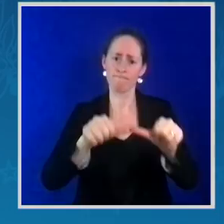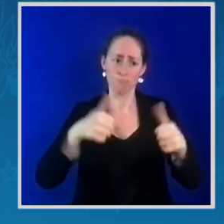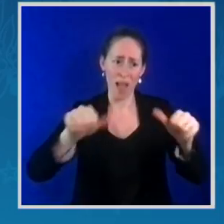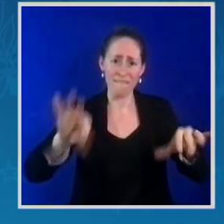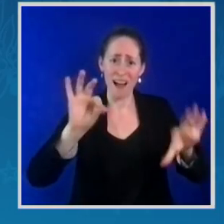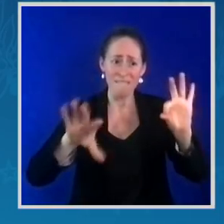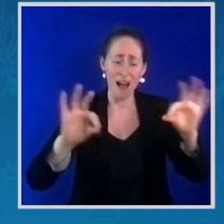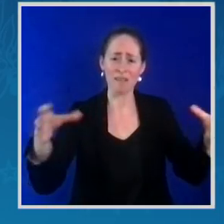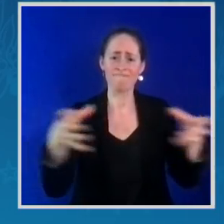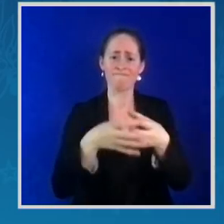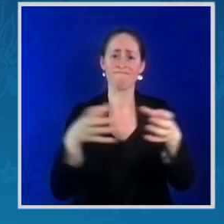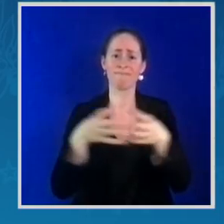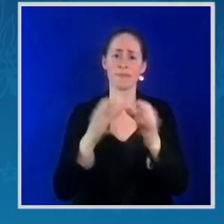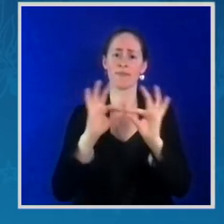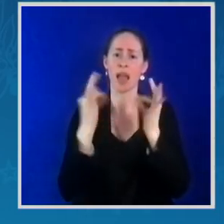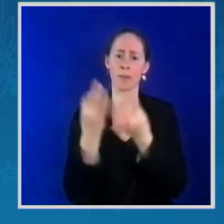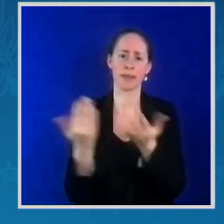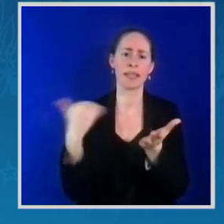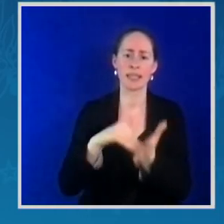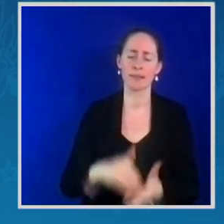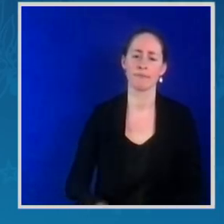will come from Tamara Keith at NPR.